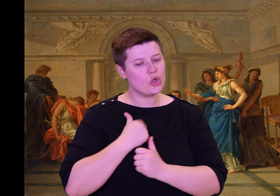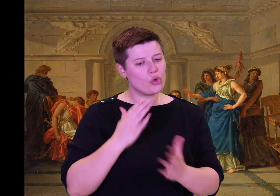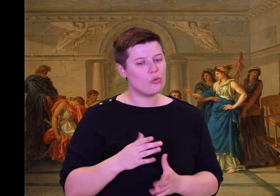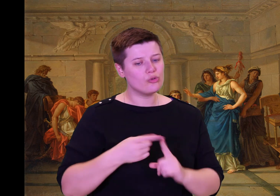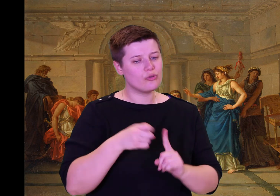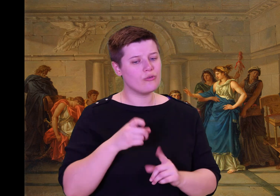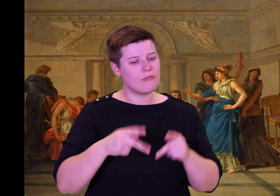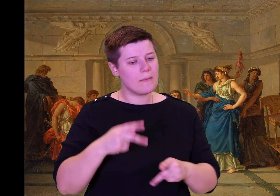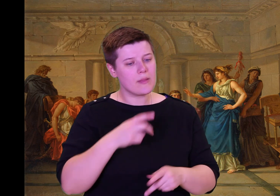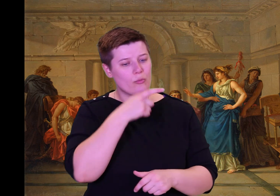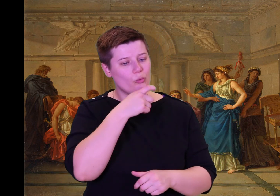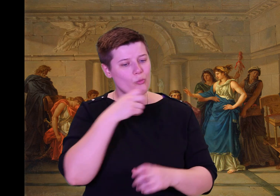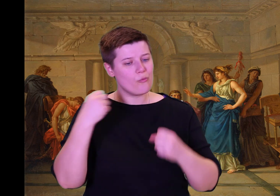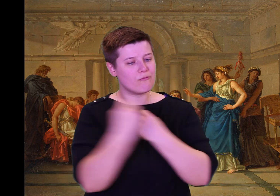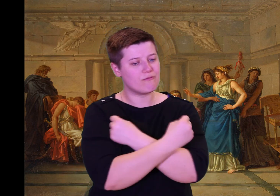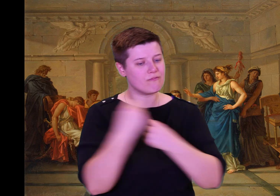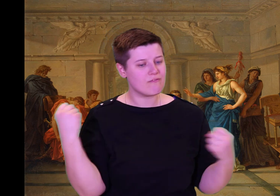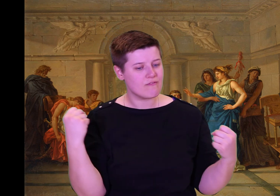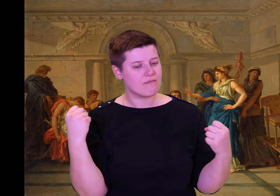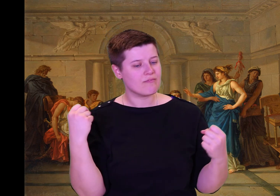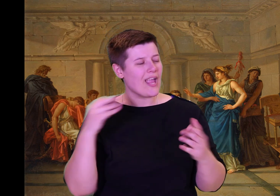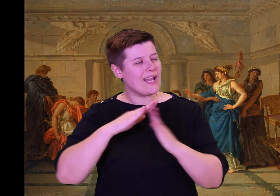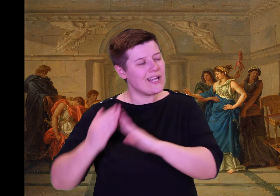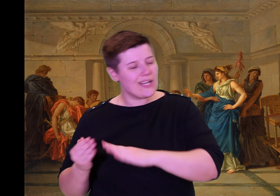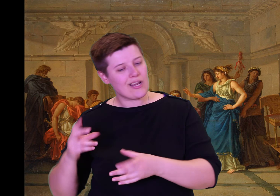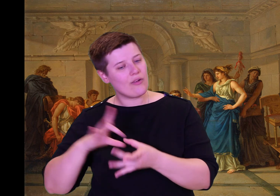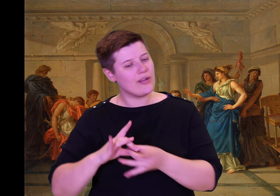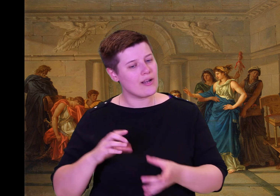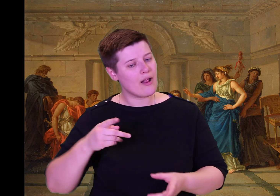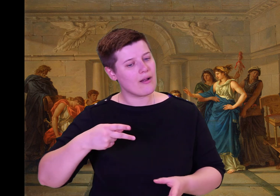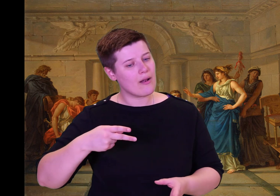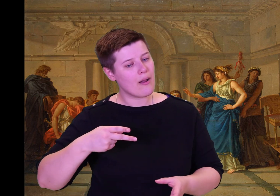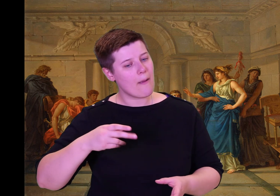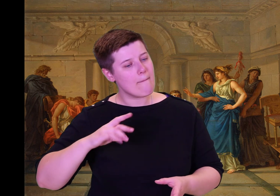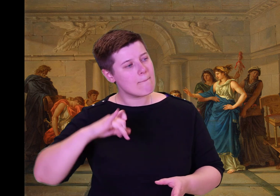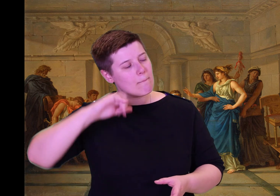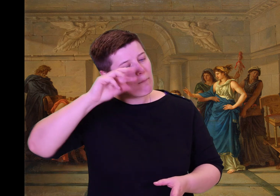die here far away from those he loves. It is his fate to see his family and